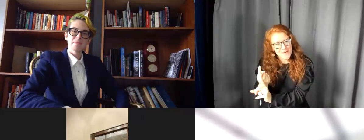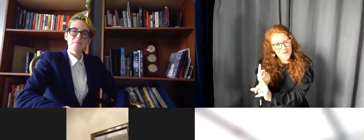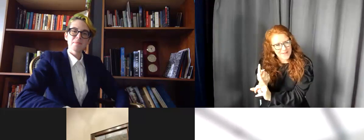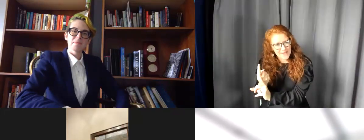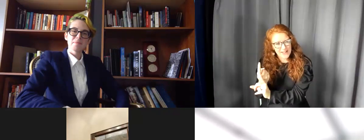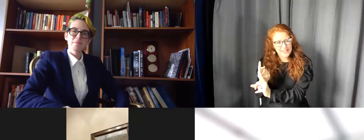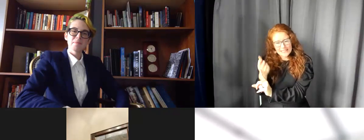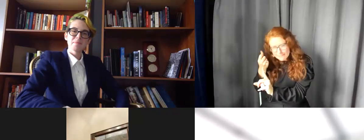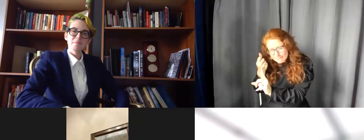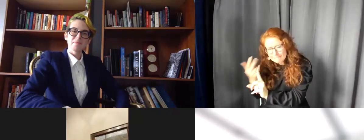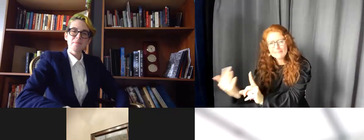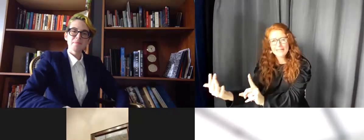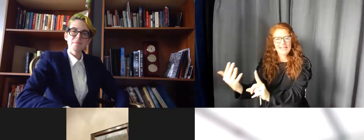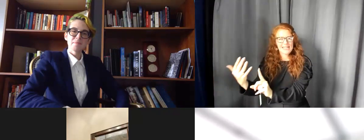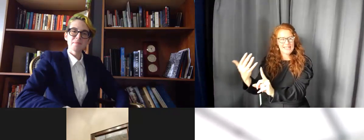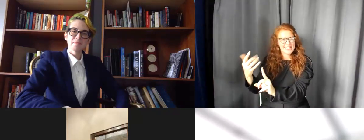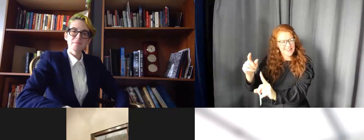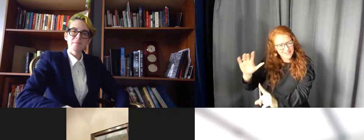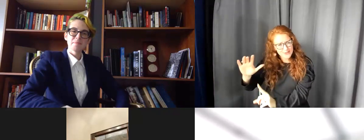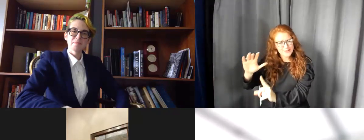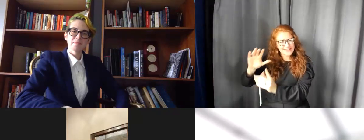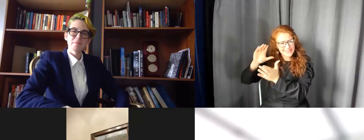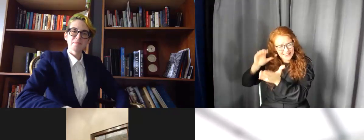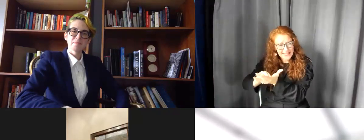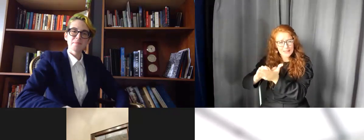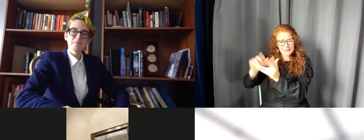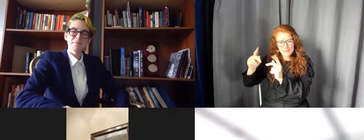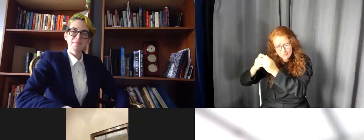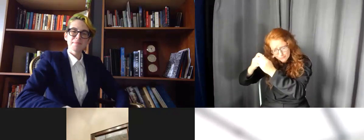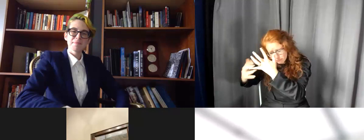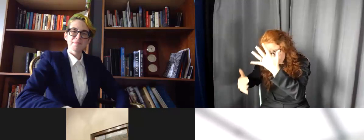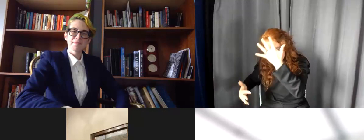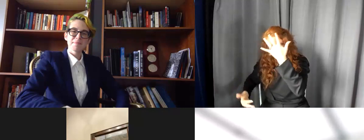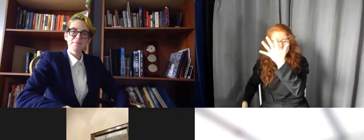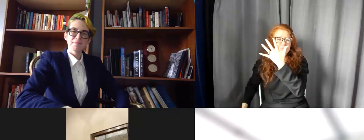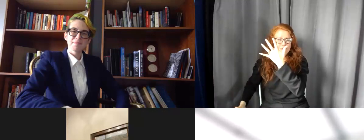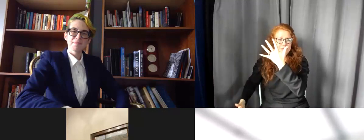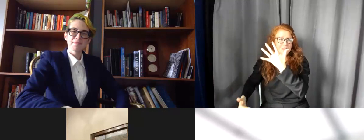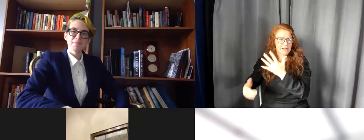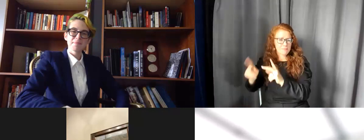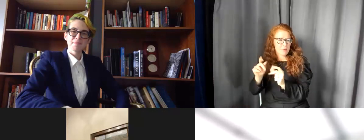Jordan Radford: hundreds of thousands of other people with disabilities that have laid this foundation, for